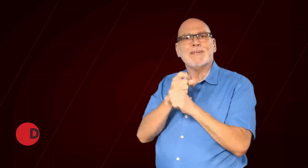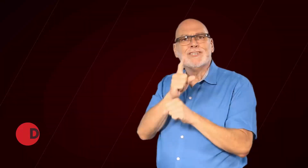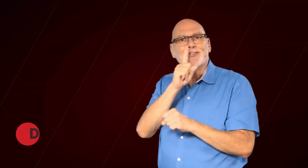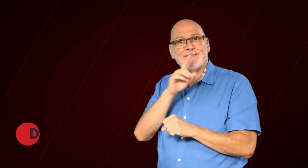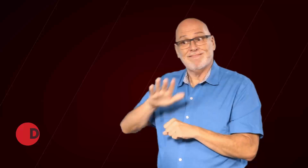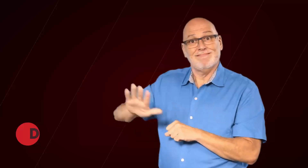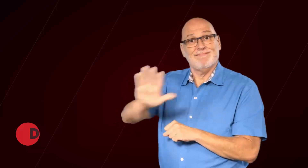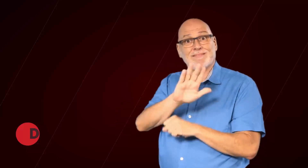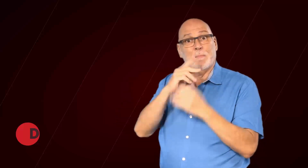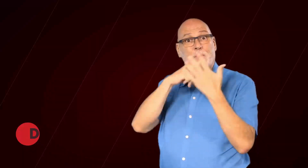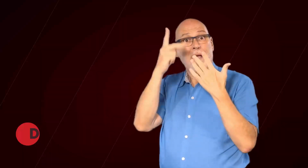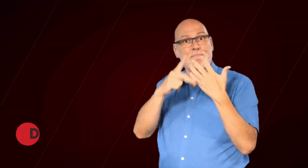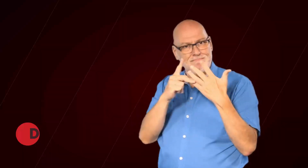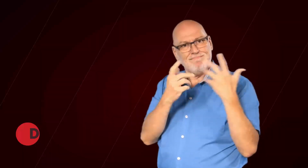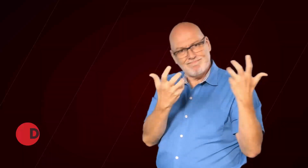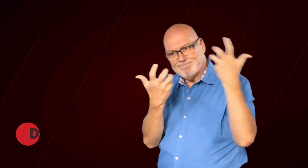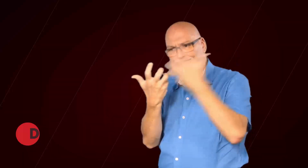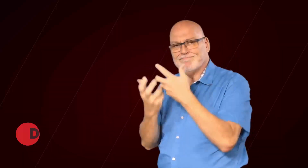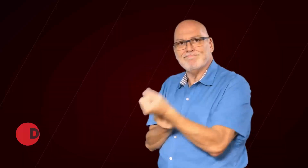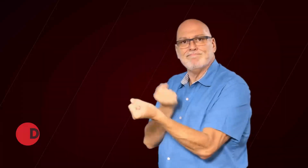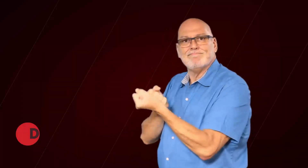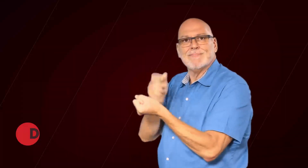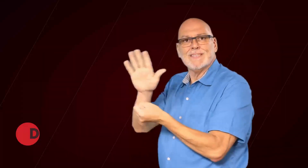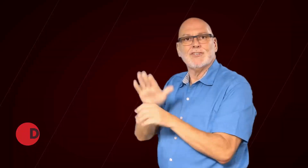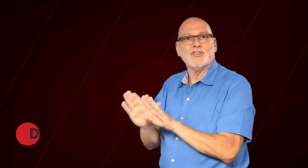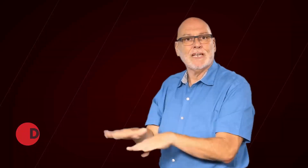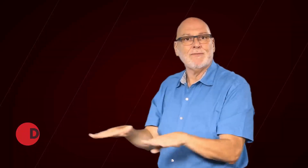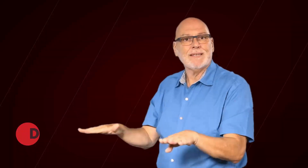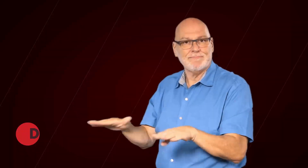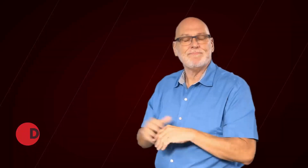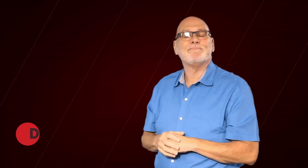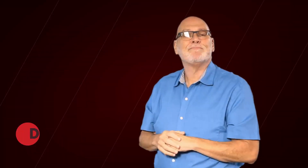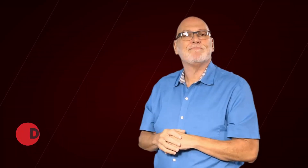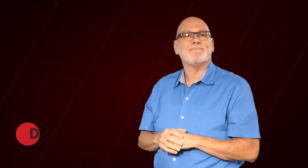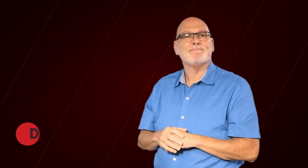make sure they get program support for their children.